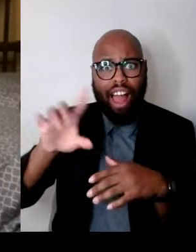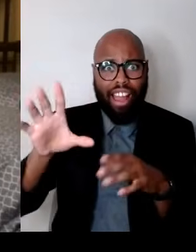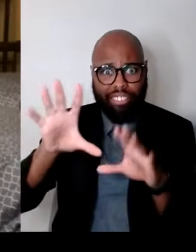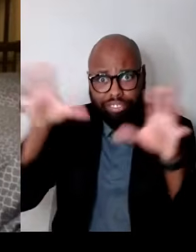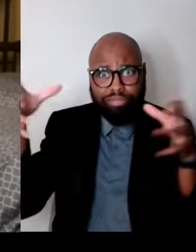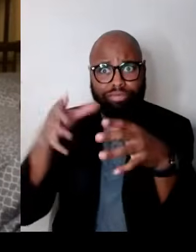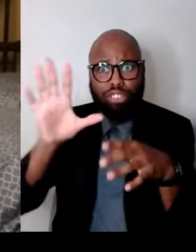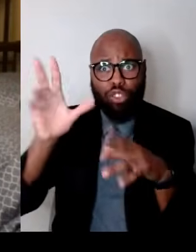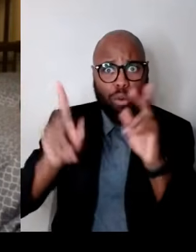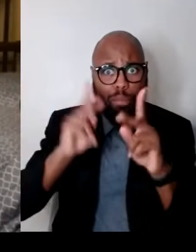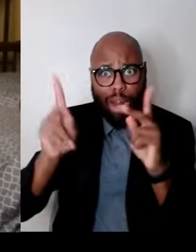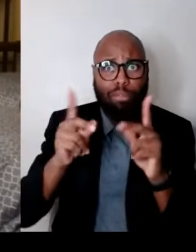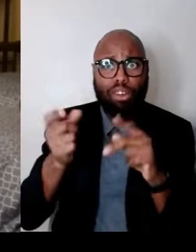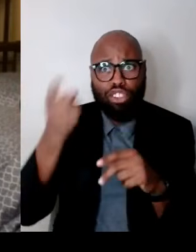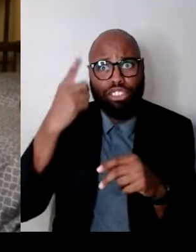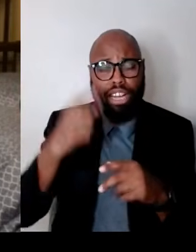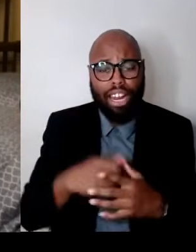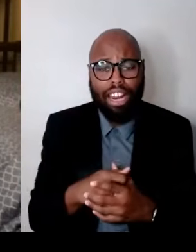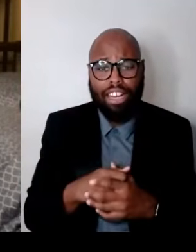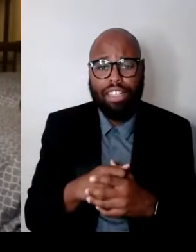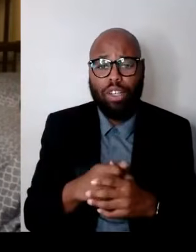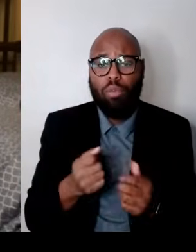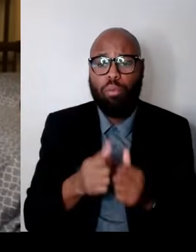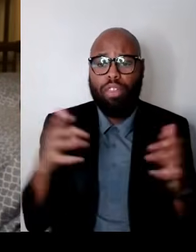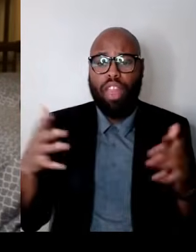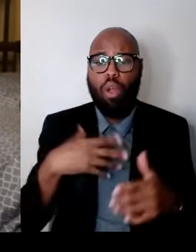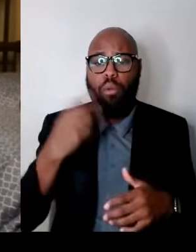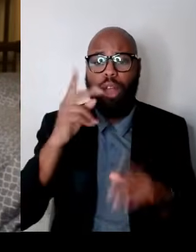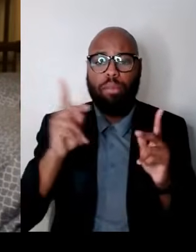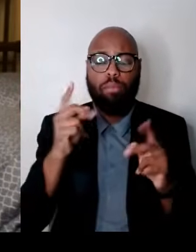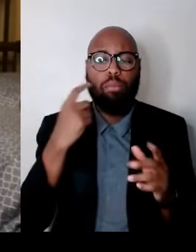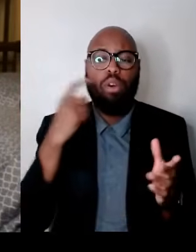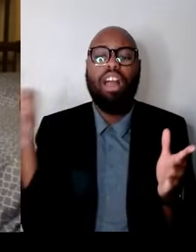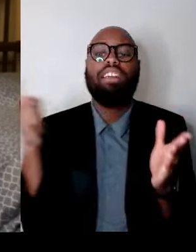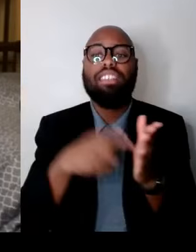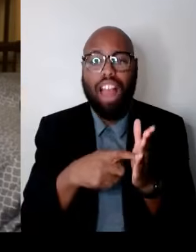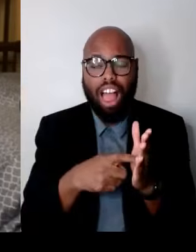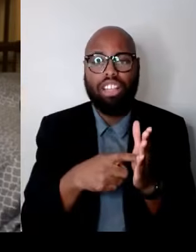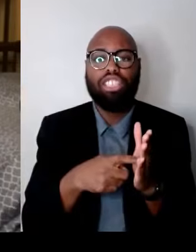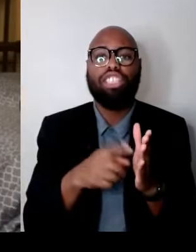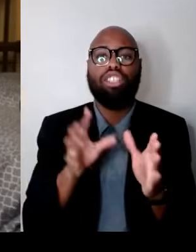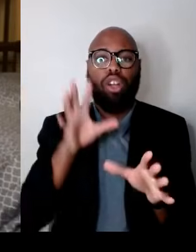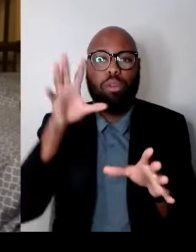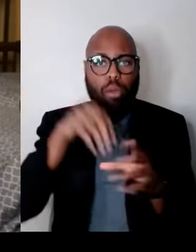that they are part of the equation here of violence, targeting our people,